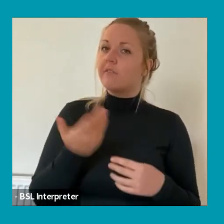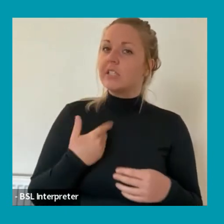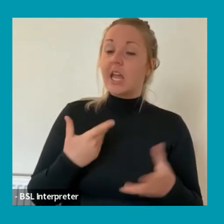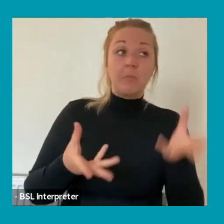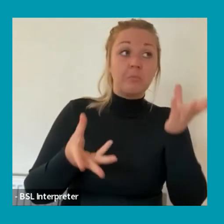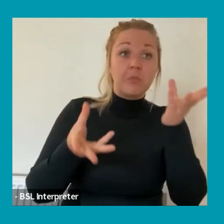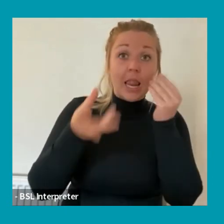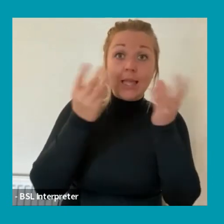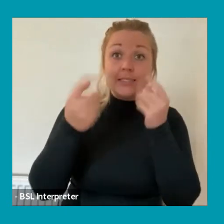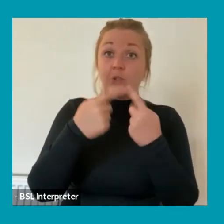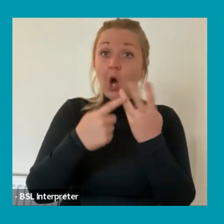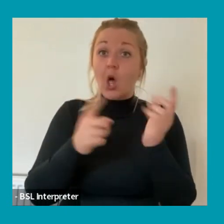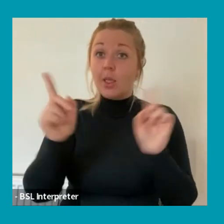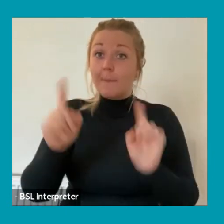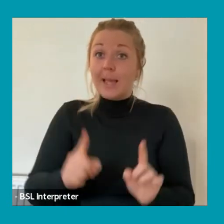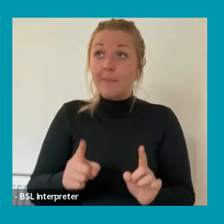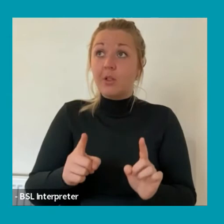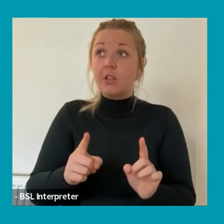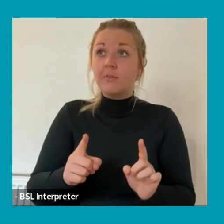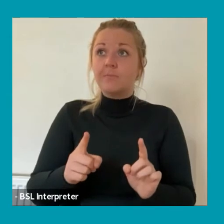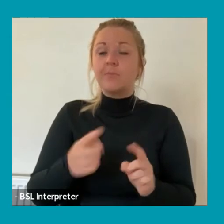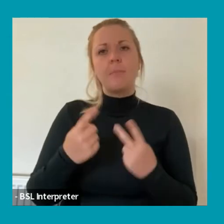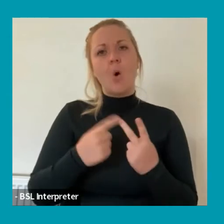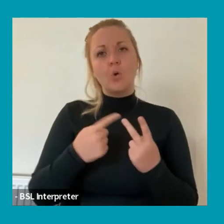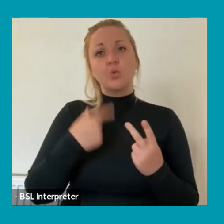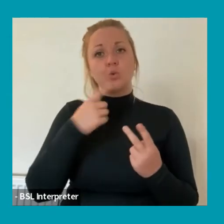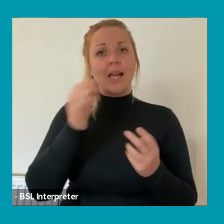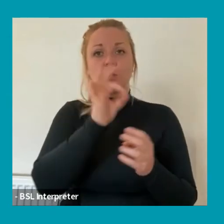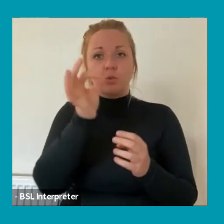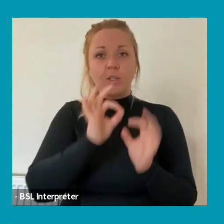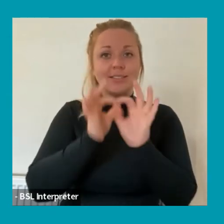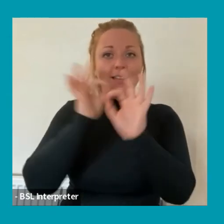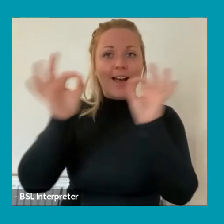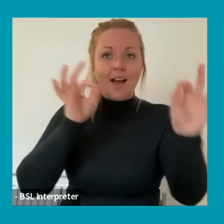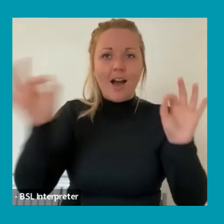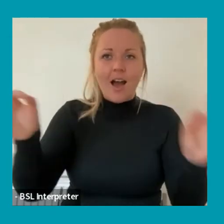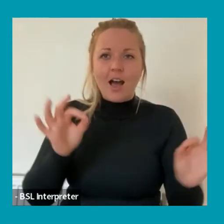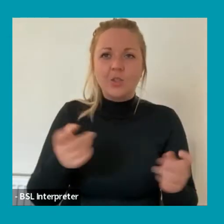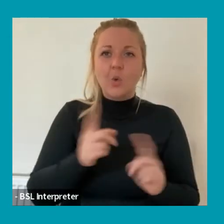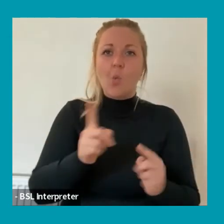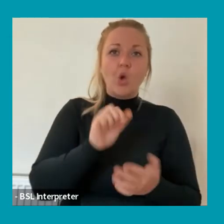Also you can really begin to understand what some of the issues research the same whether it is gender